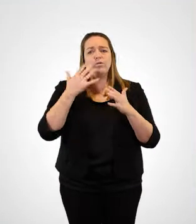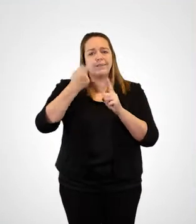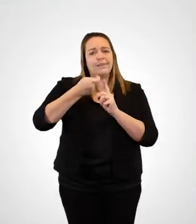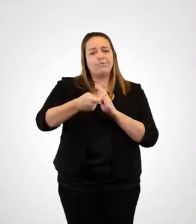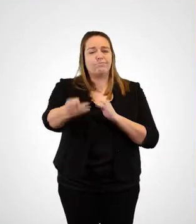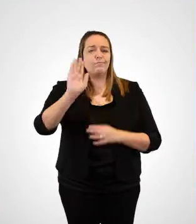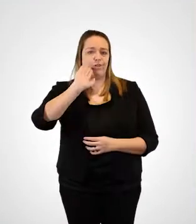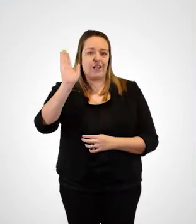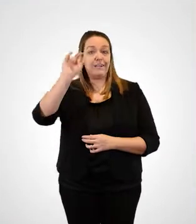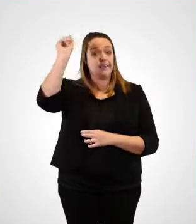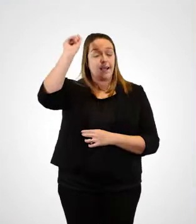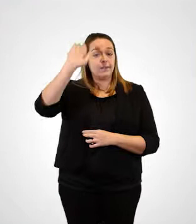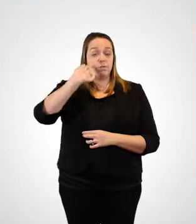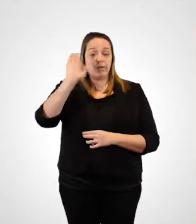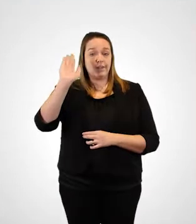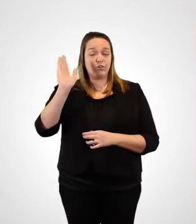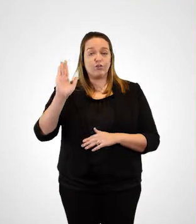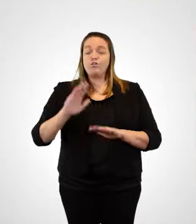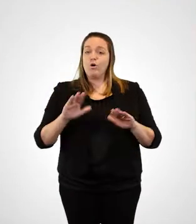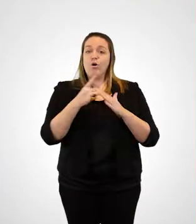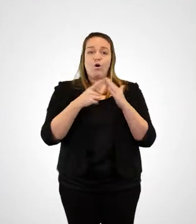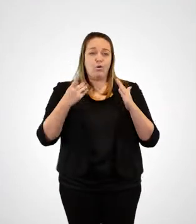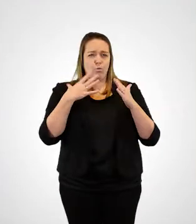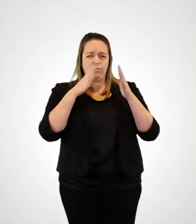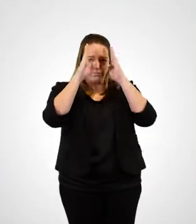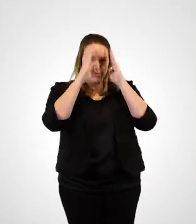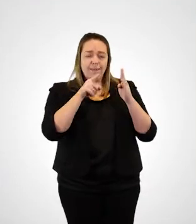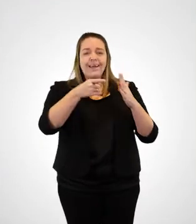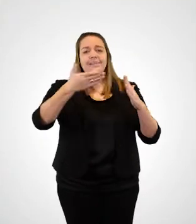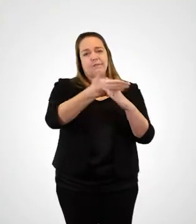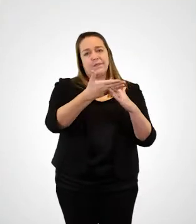but for this presentation we want to highlight this notion of accessibility